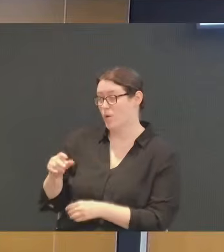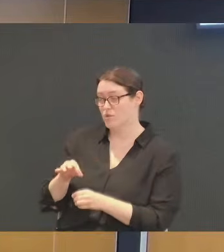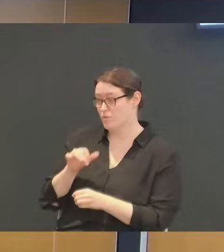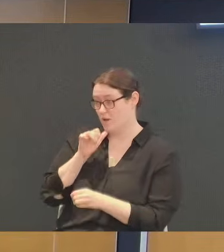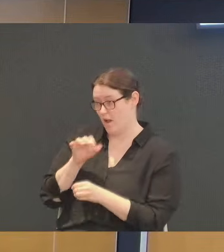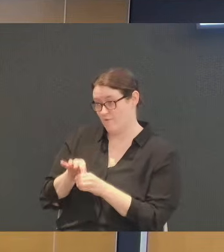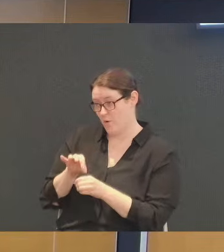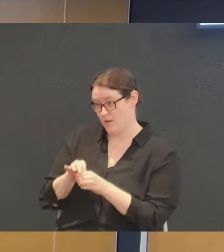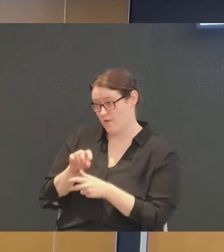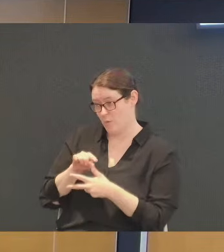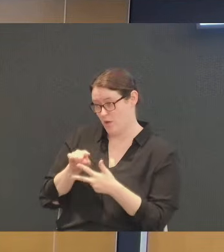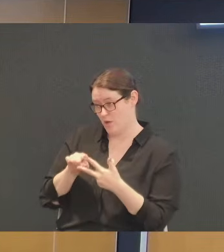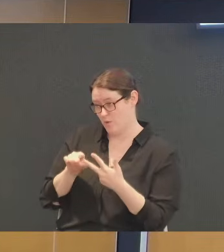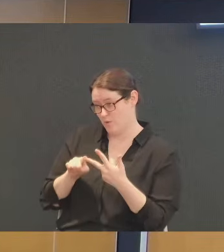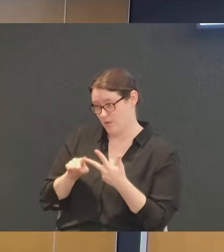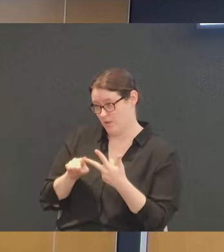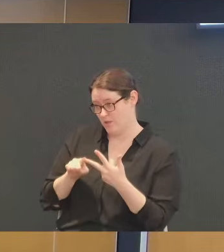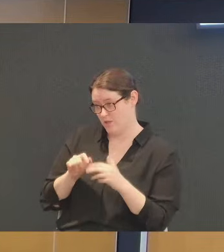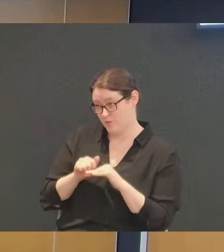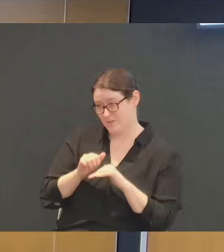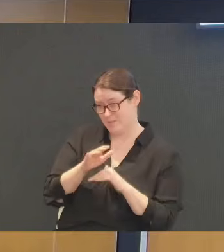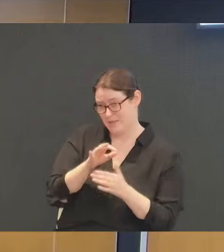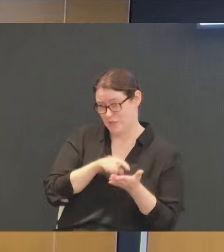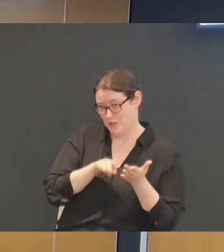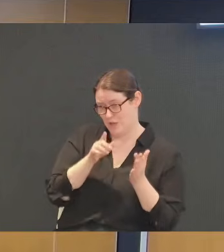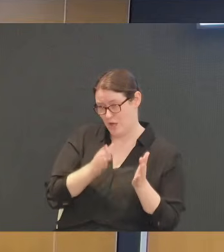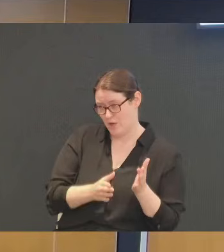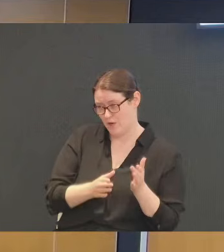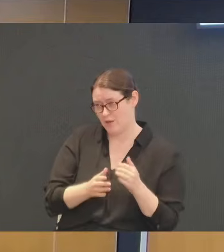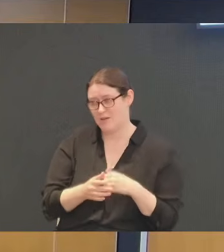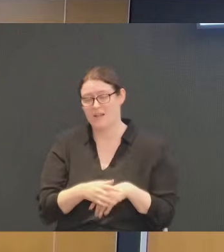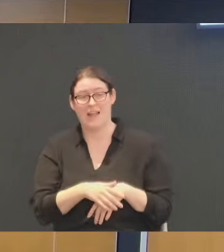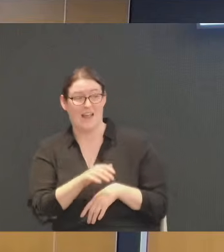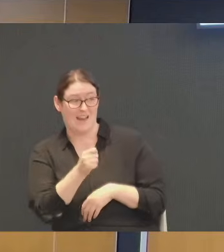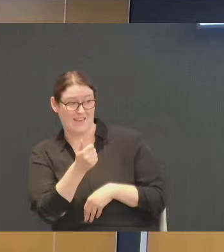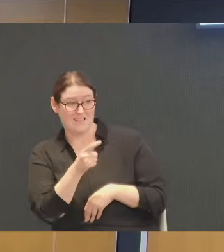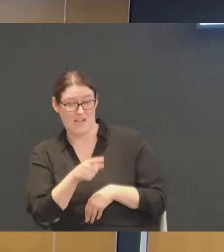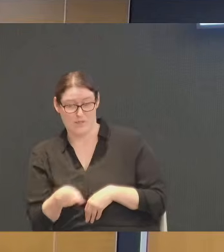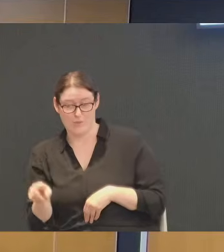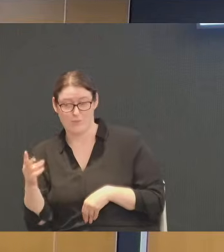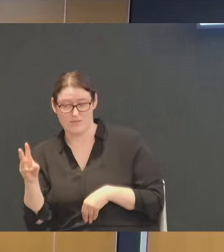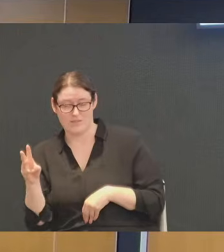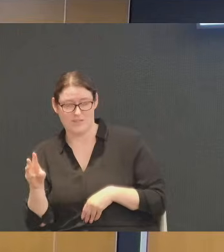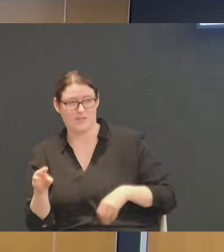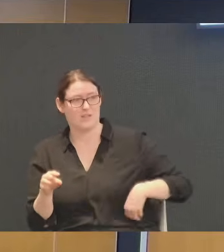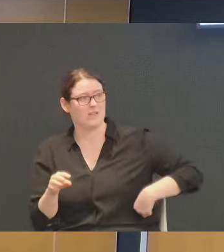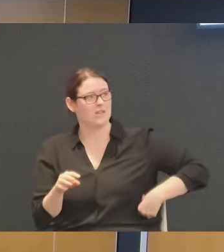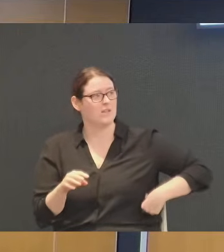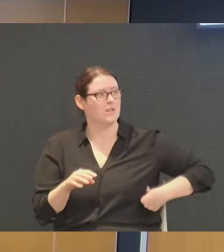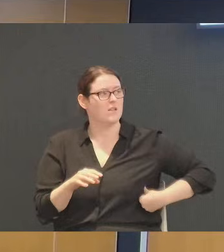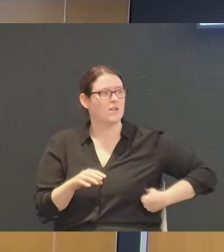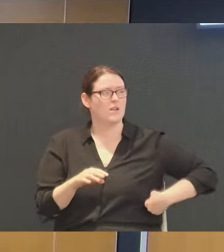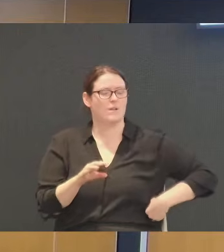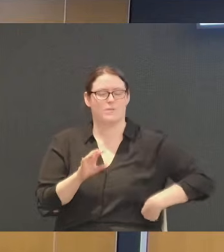two, and three to submit to the Auditor as well as the 10. Okay, let's do one through three.